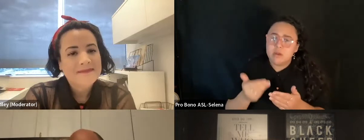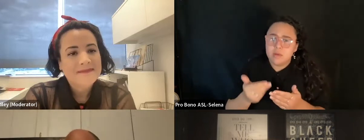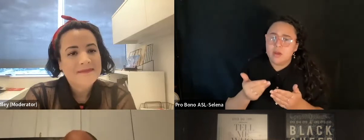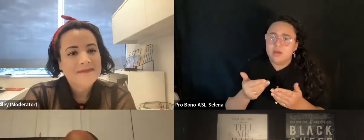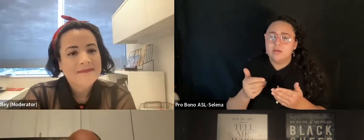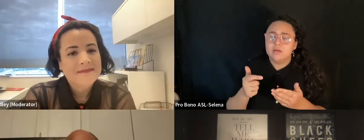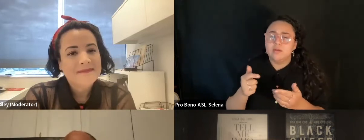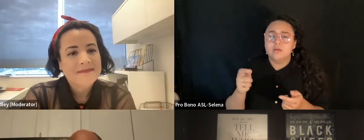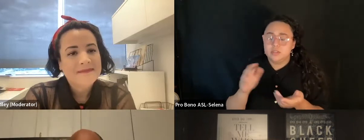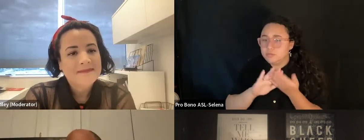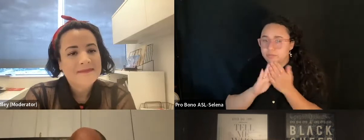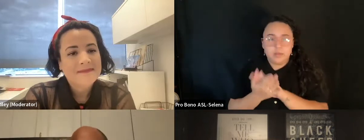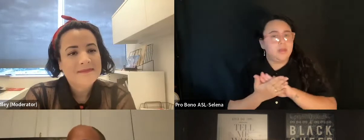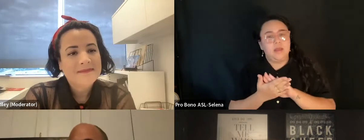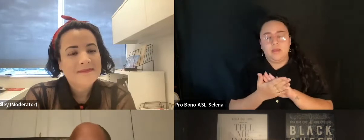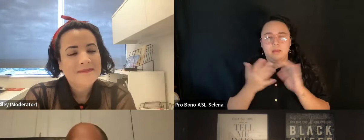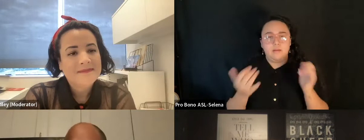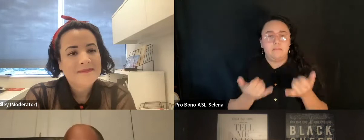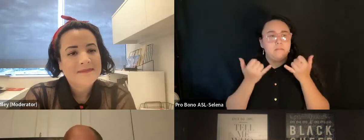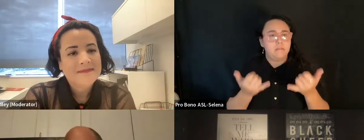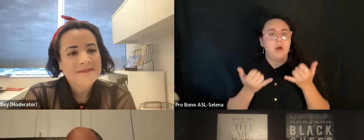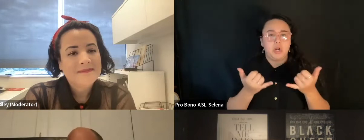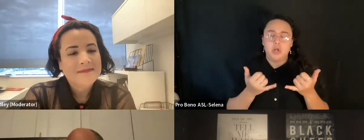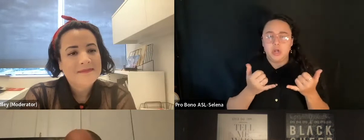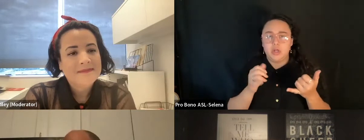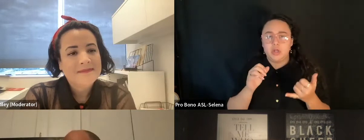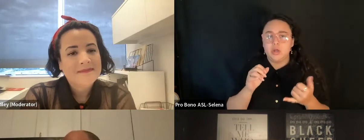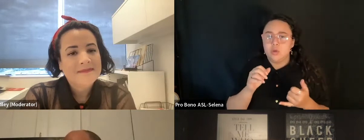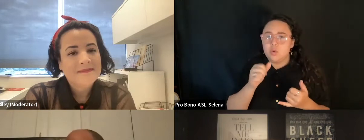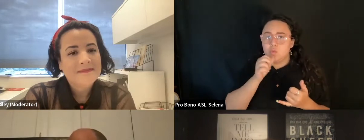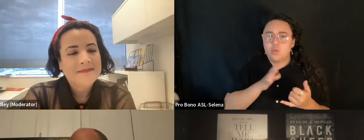And kind of married into the monarchy.